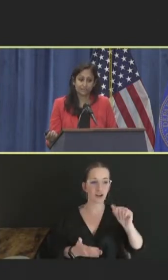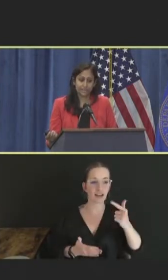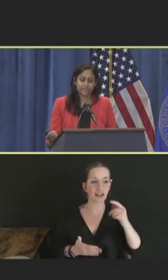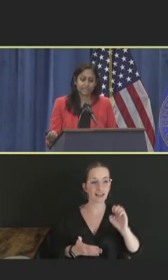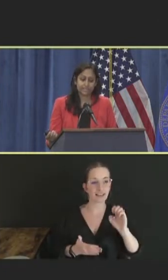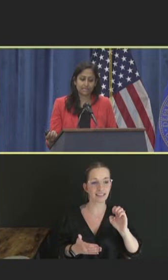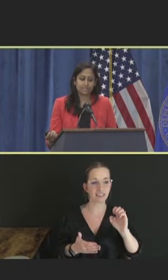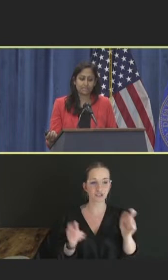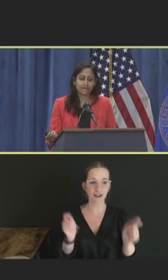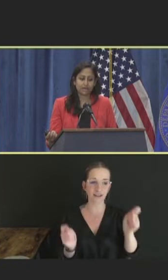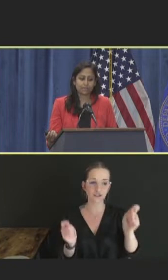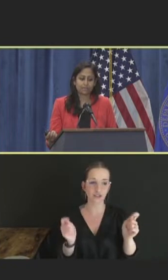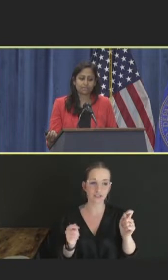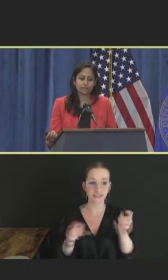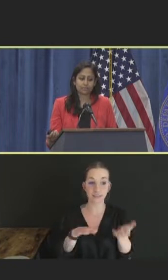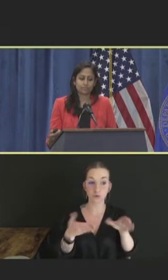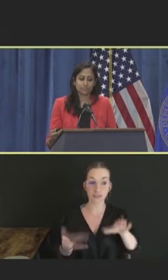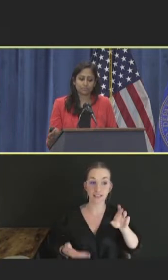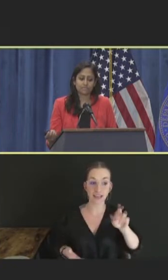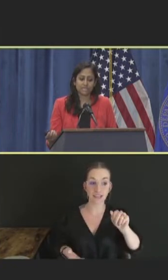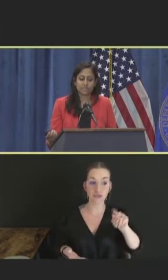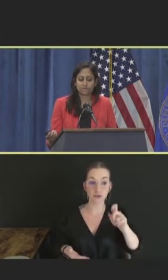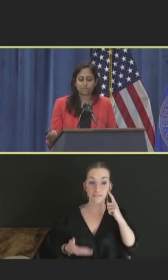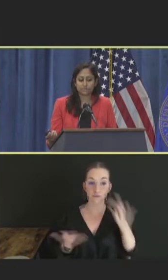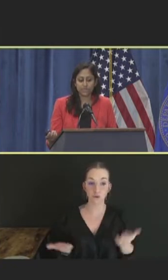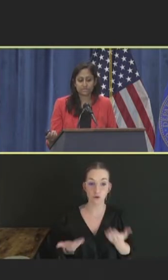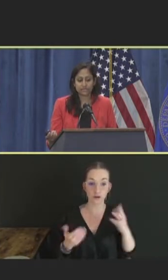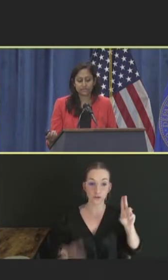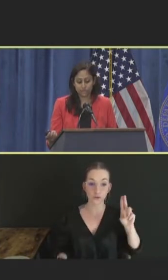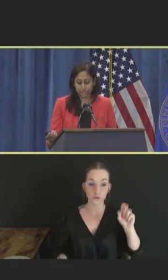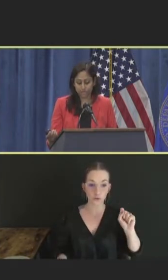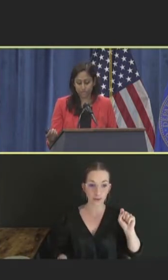the United States. And so, I presented the number for last five years, but